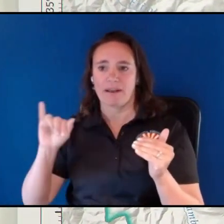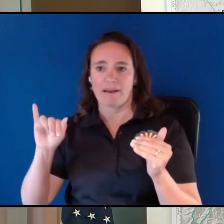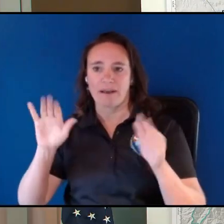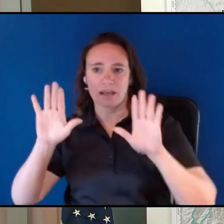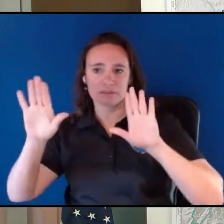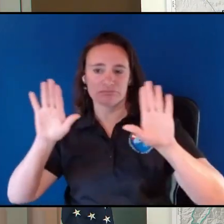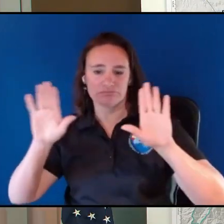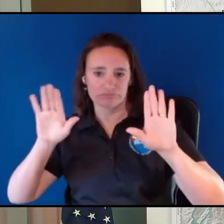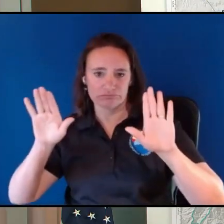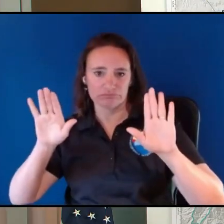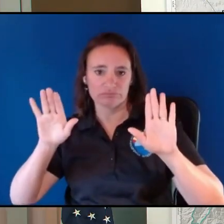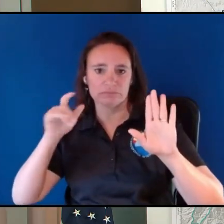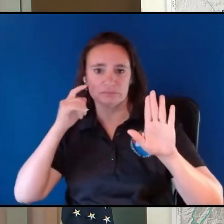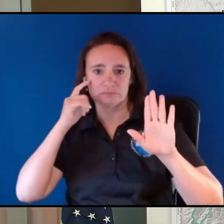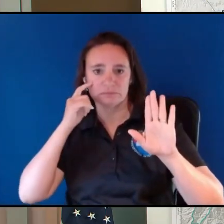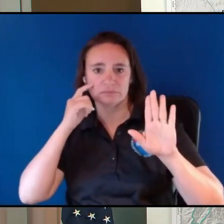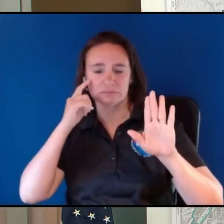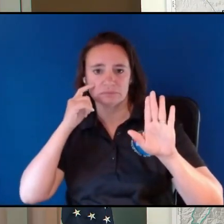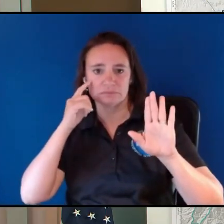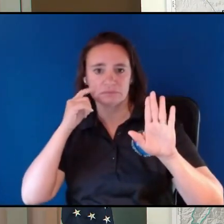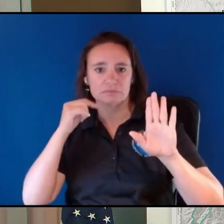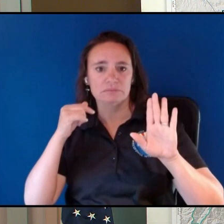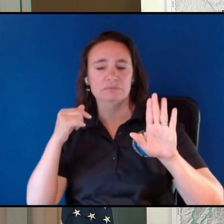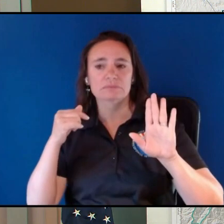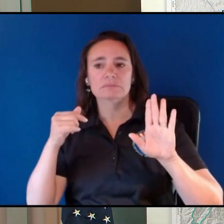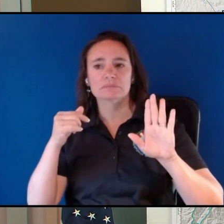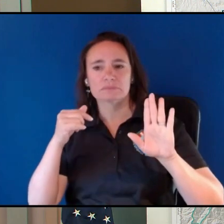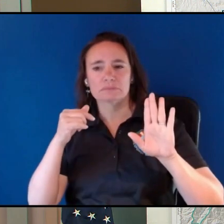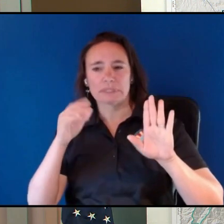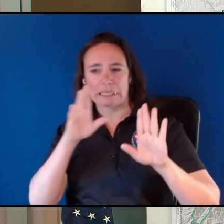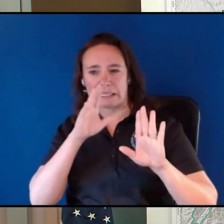talked about is containment or indirect line, secondary line,